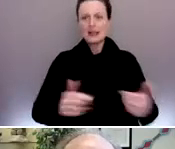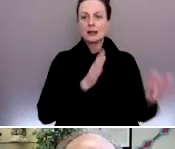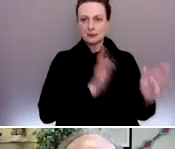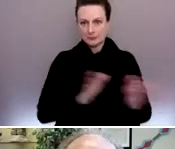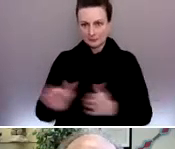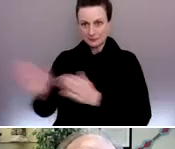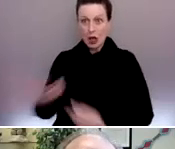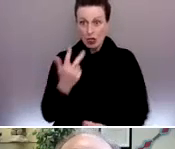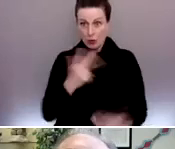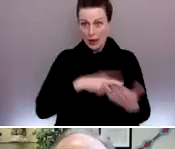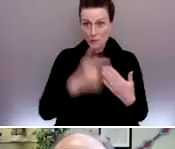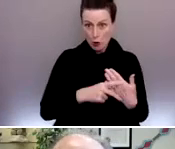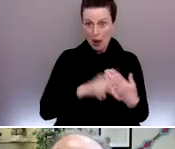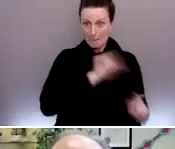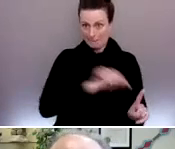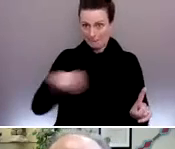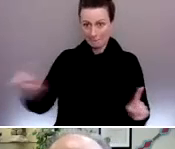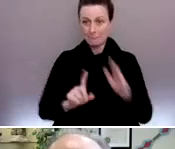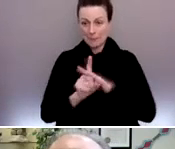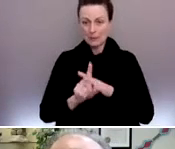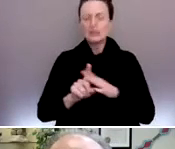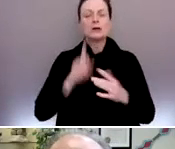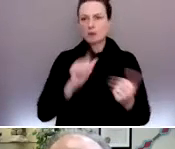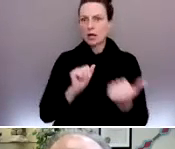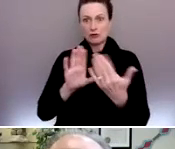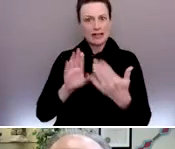across the country, at the cutting edge of addressing these various issues.